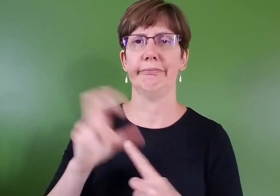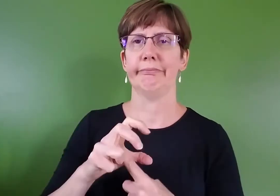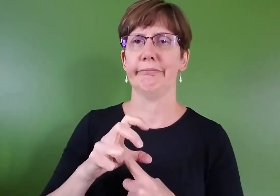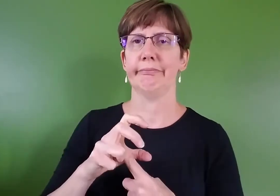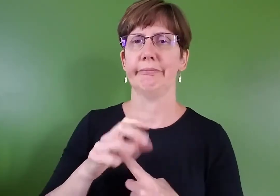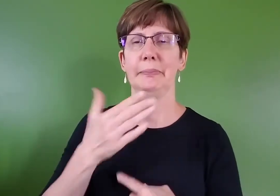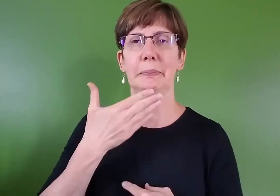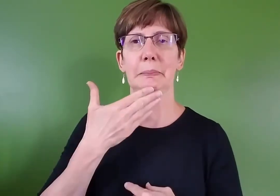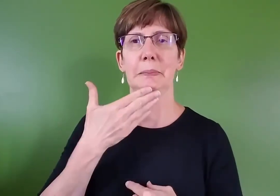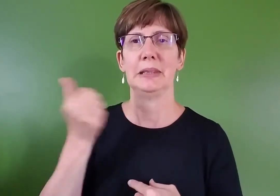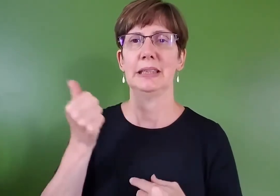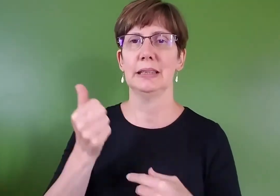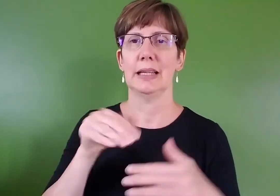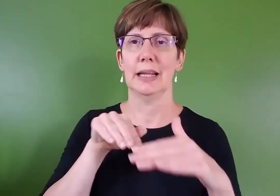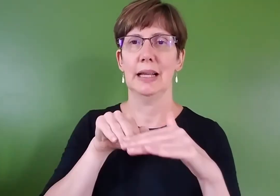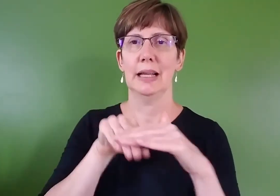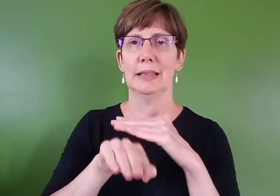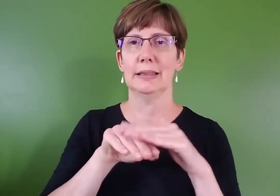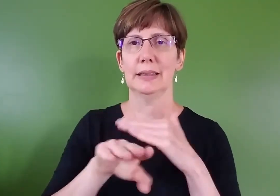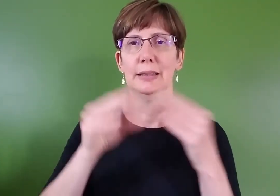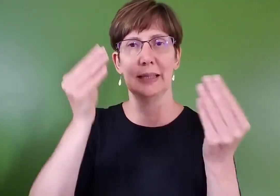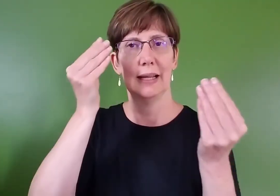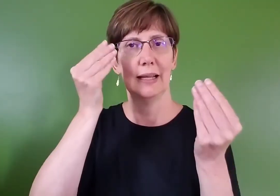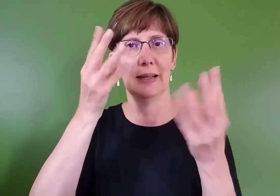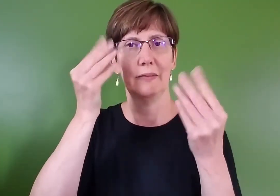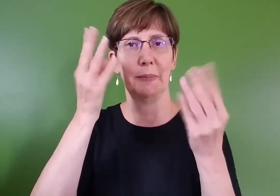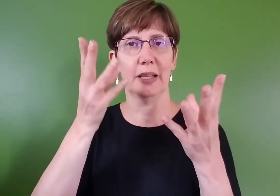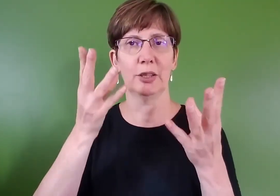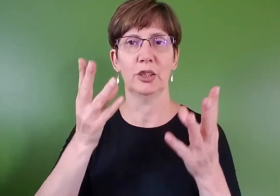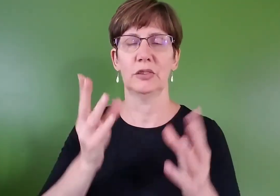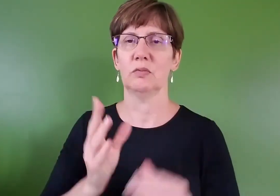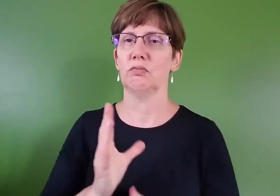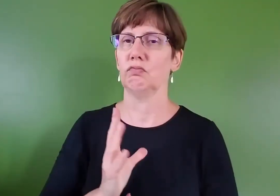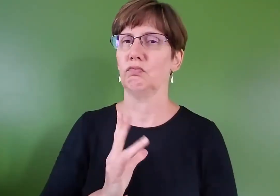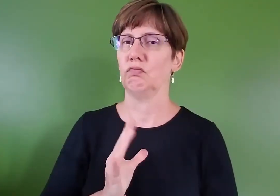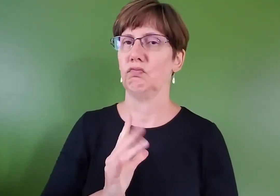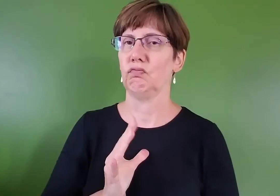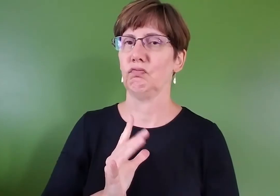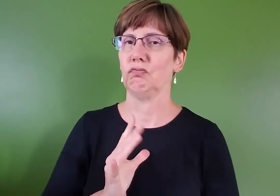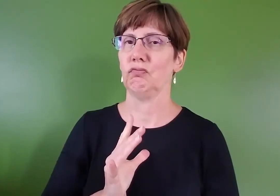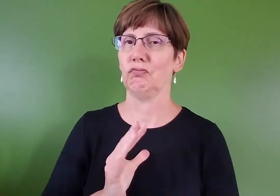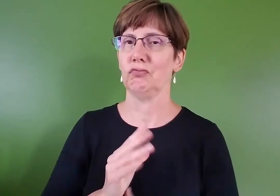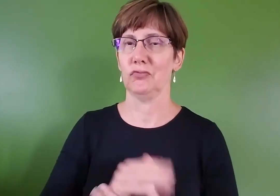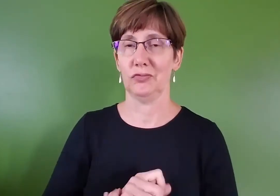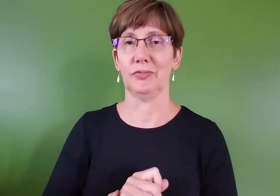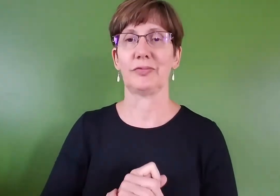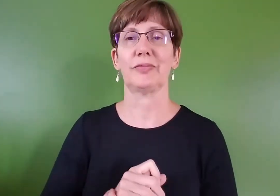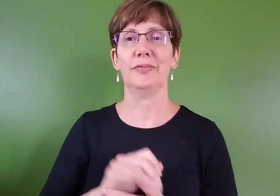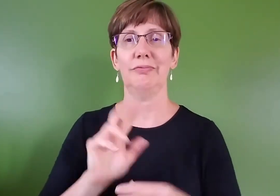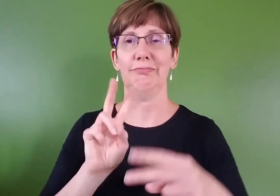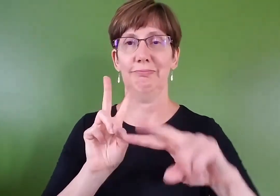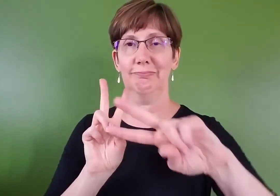It is the ultimate means to ensure full access to information. It really is slick.